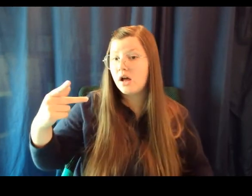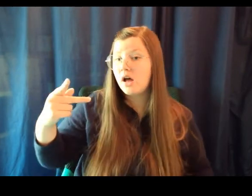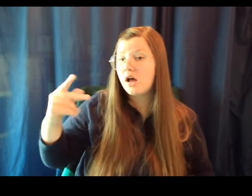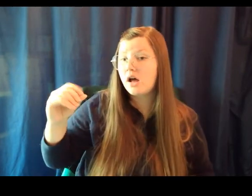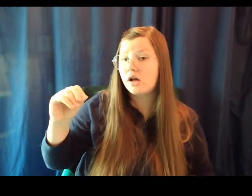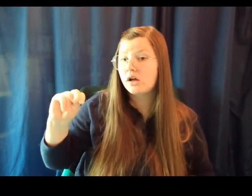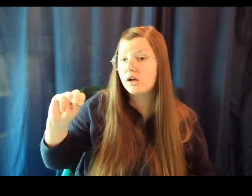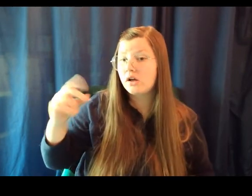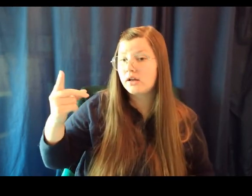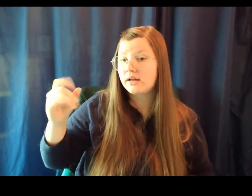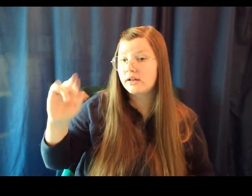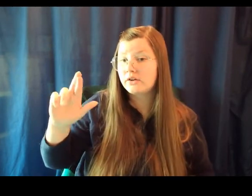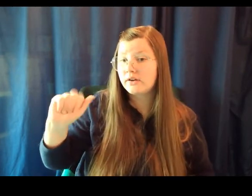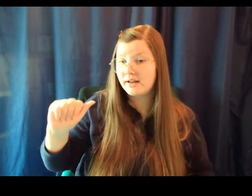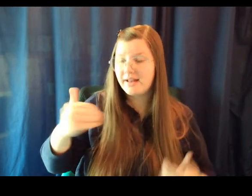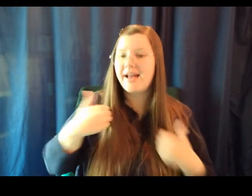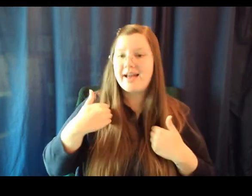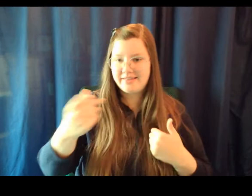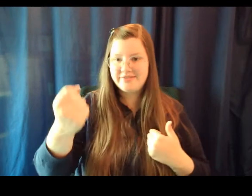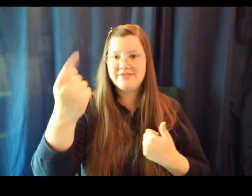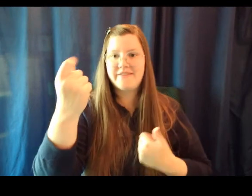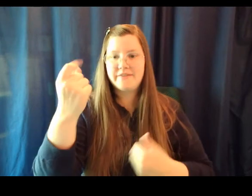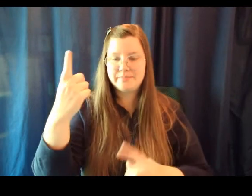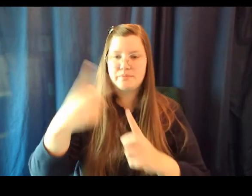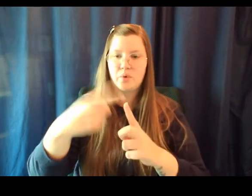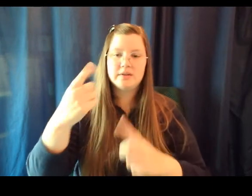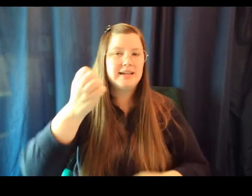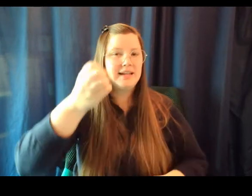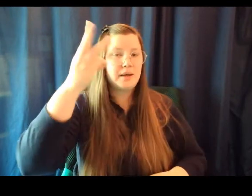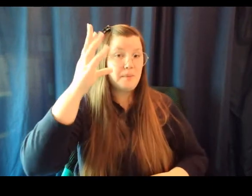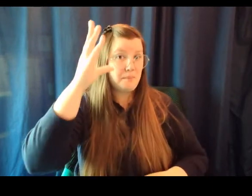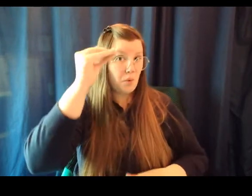EW Boys Basketball team defeated Cascade Wednesday 69-55